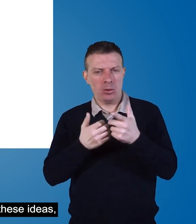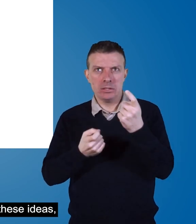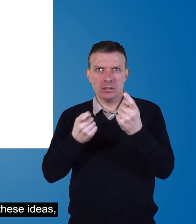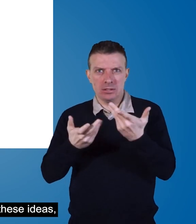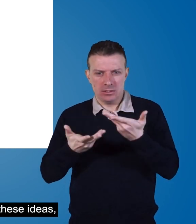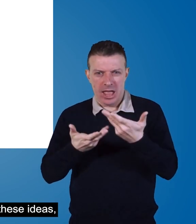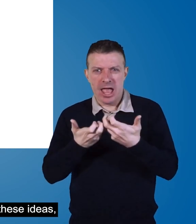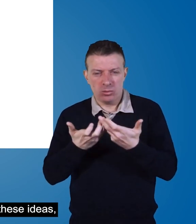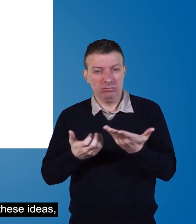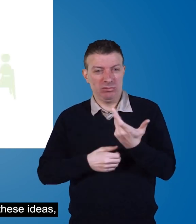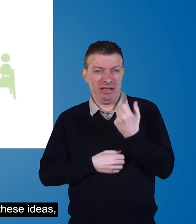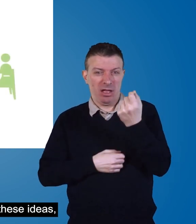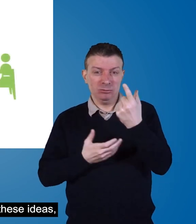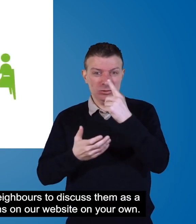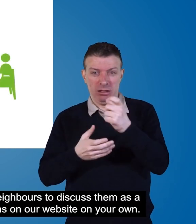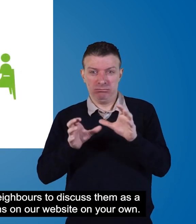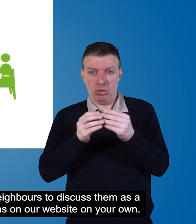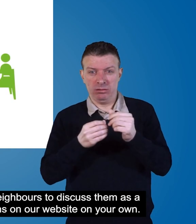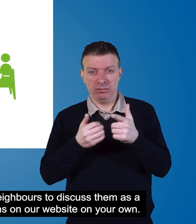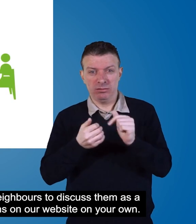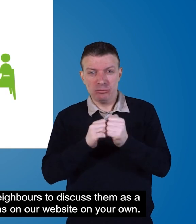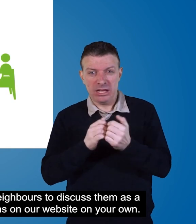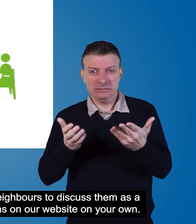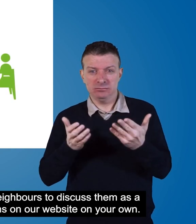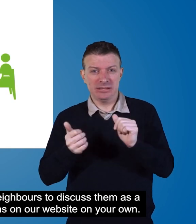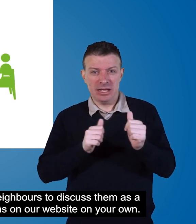help you explore these ideas, you could get together with friends or neighbours